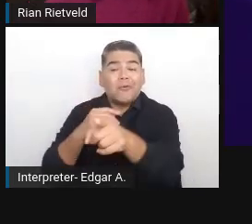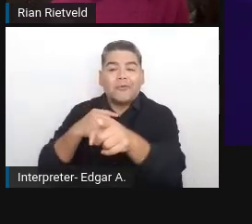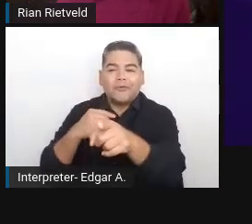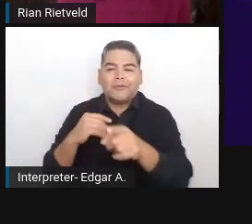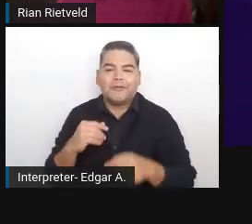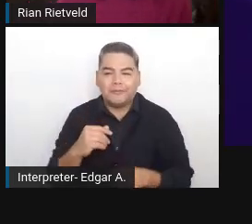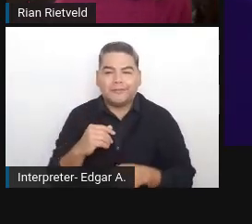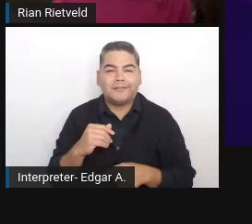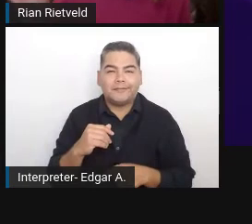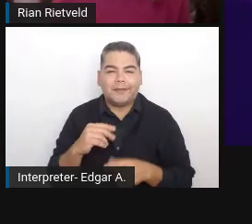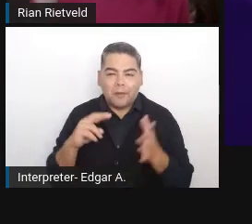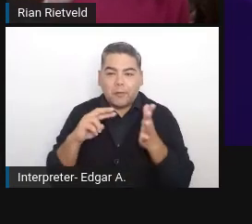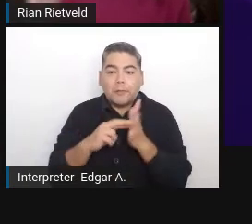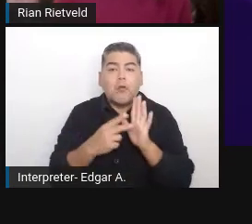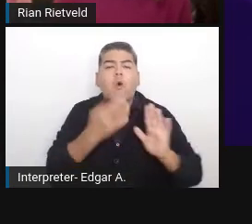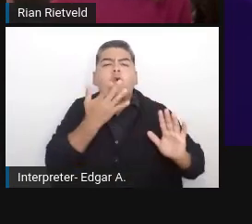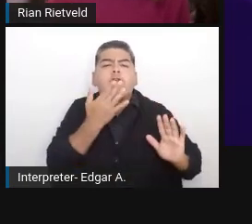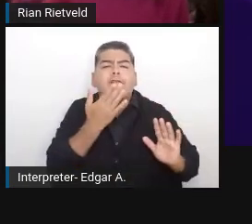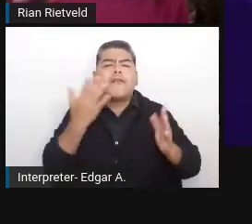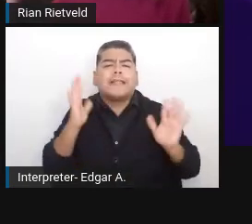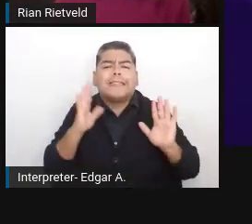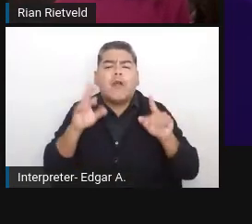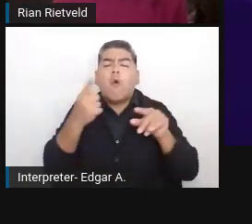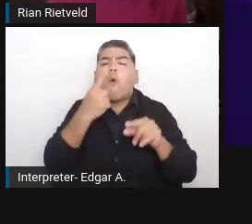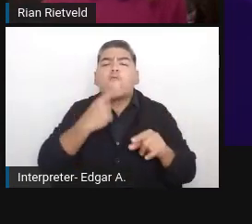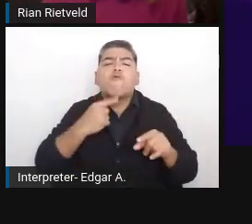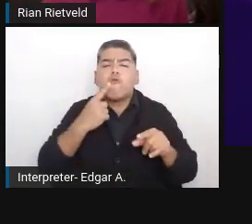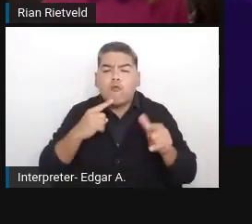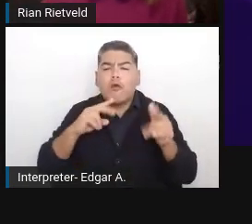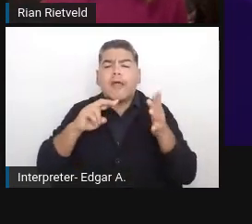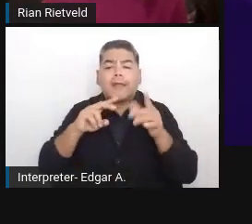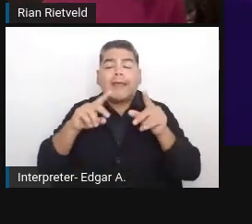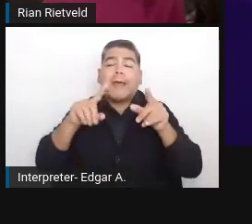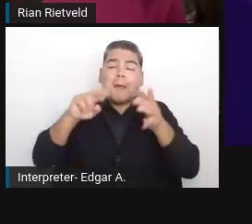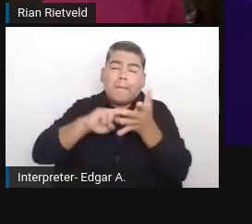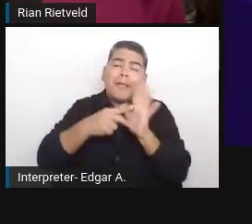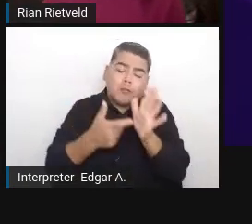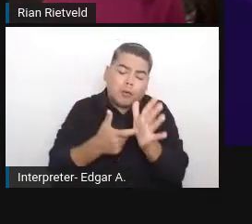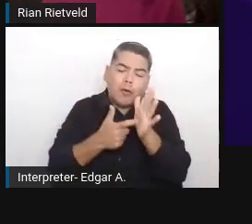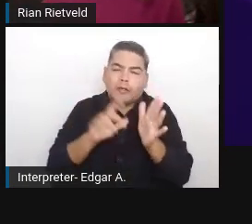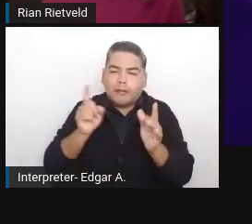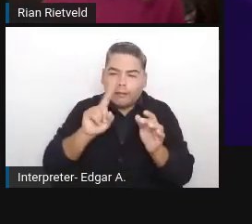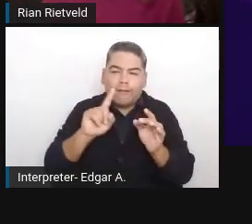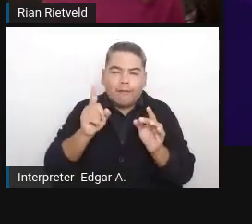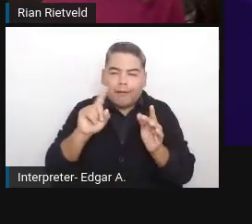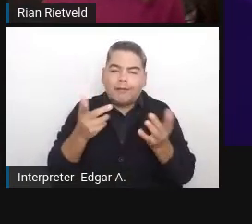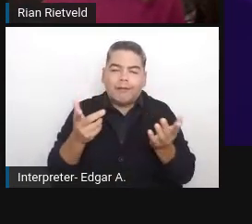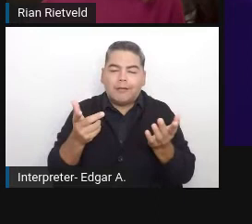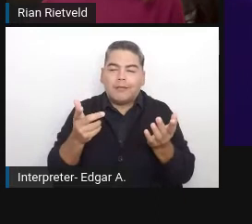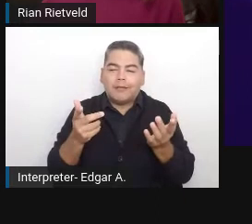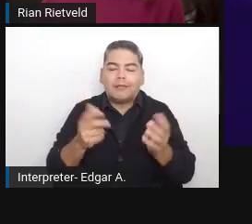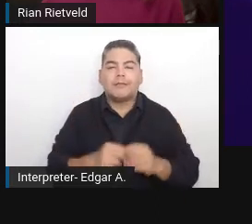Don't put only a red border around the required field that isn't filled out.